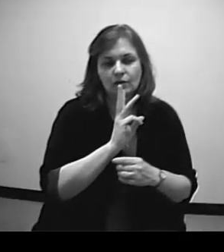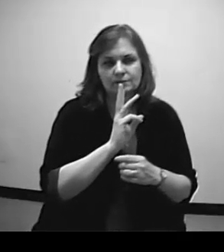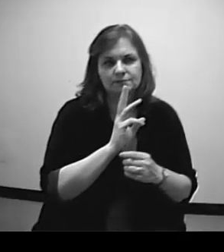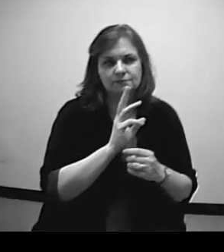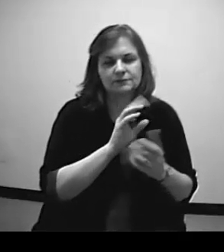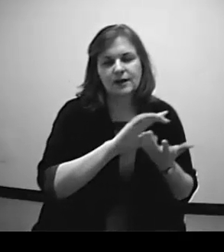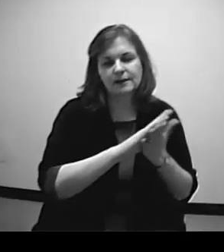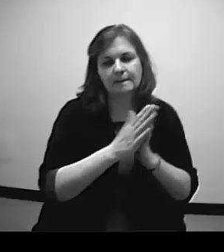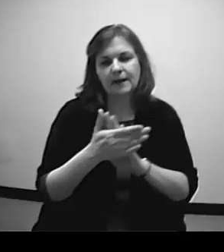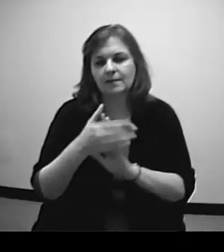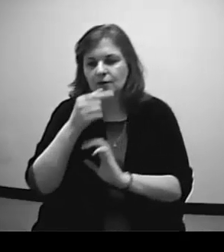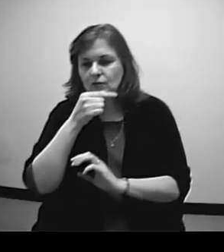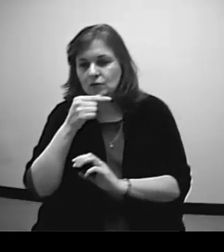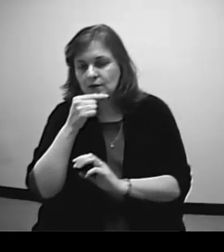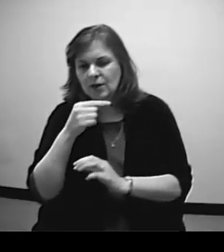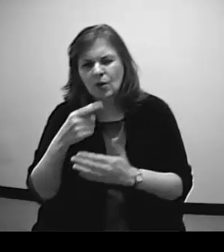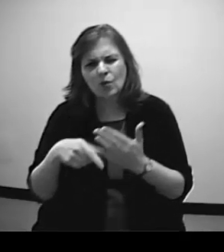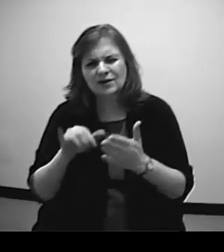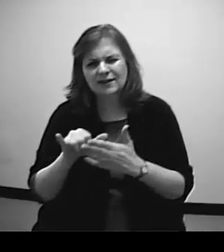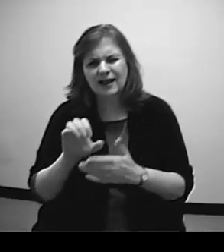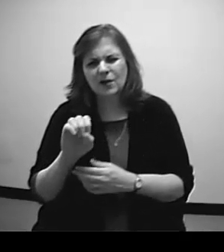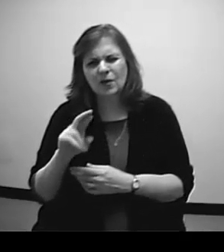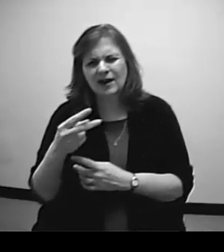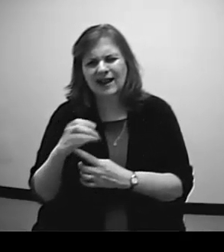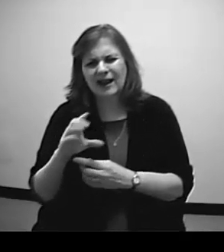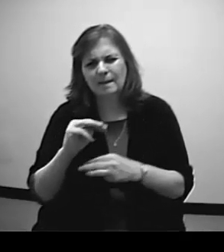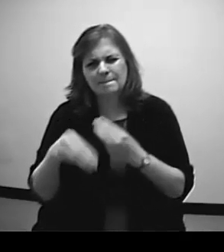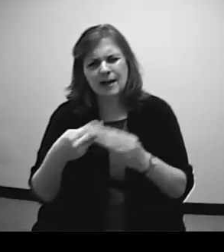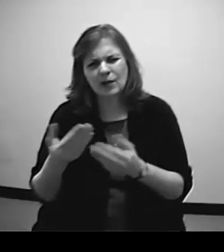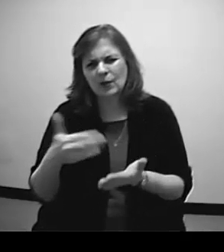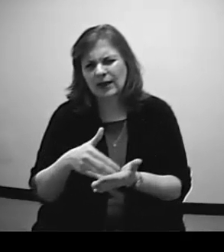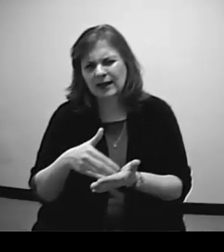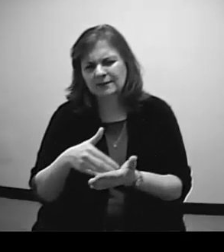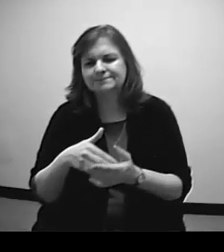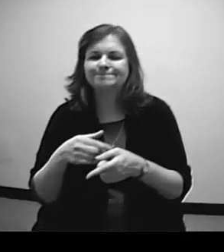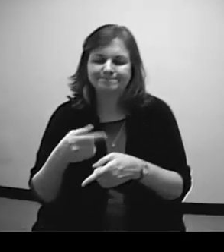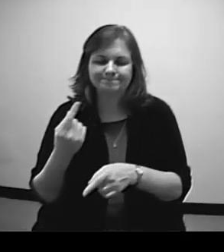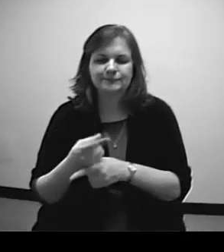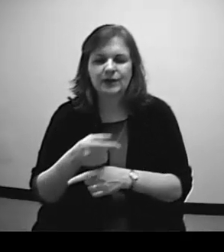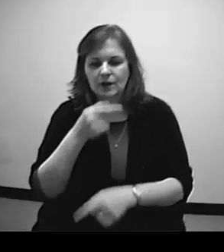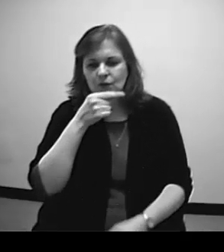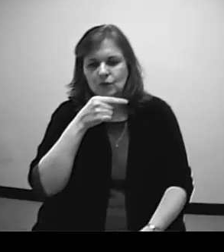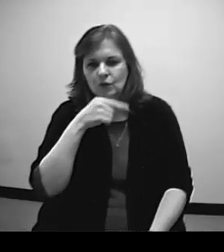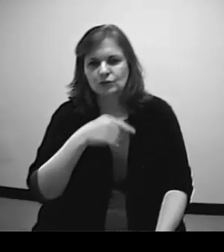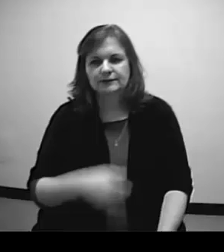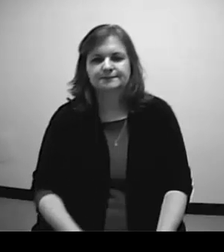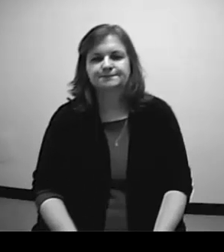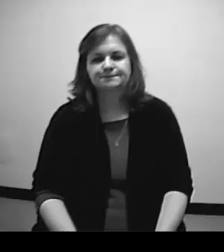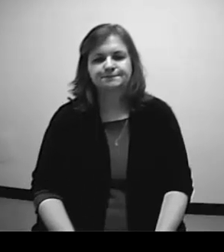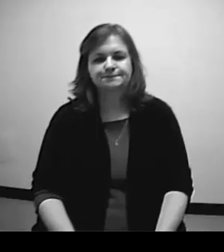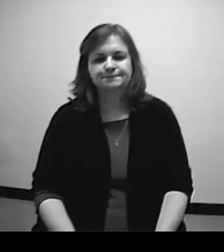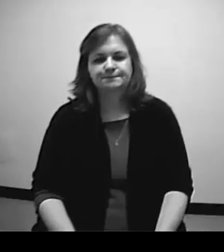what did we say organic molecules were? right!